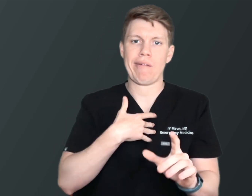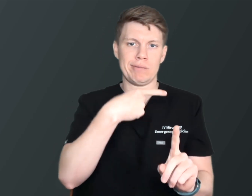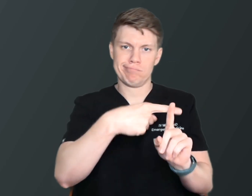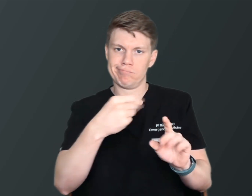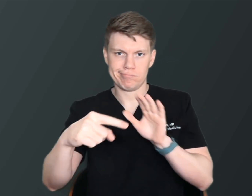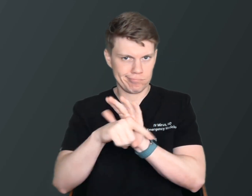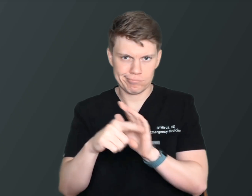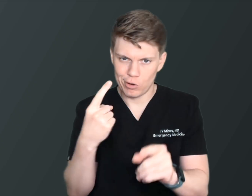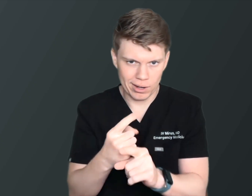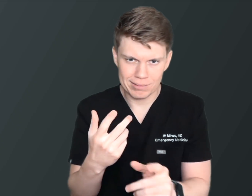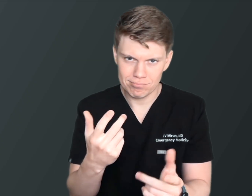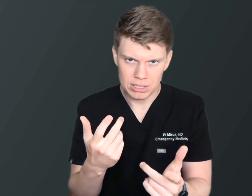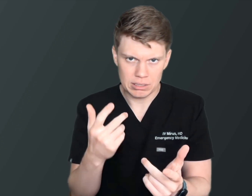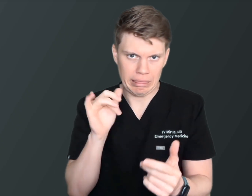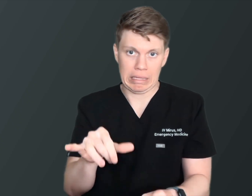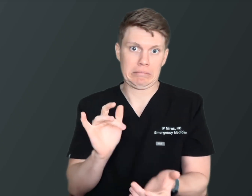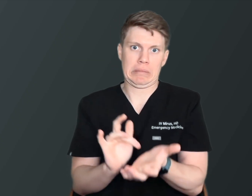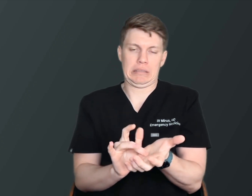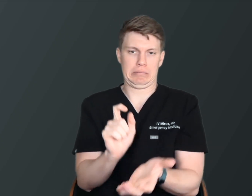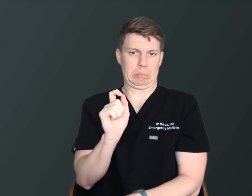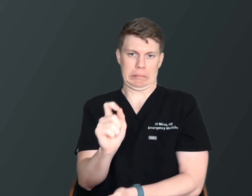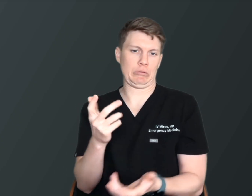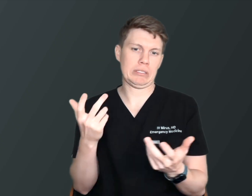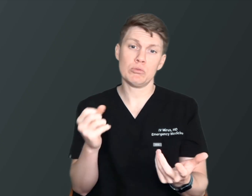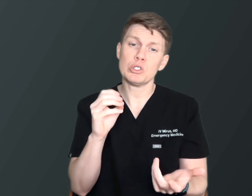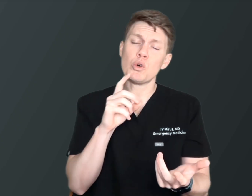there are always pros and cons, right? That’s medicine, period.